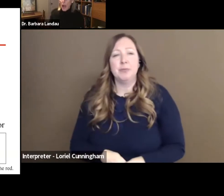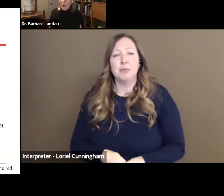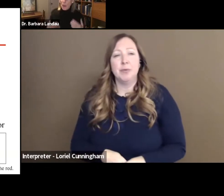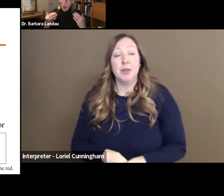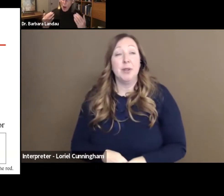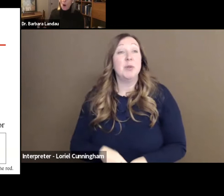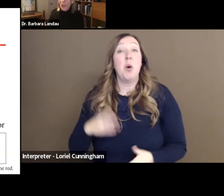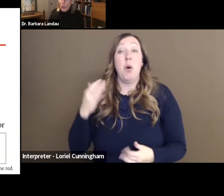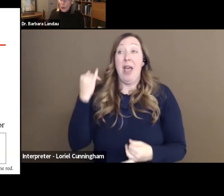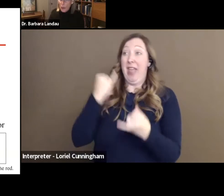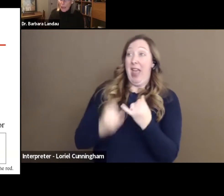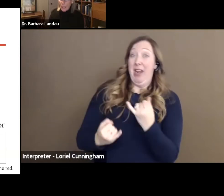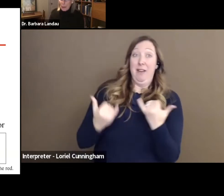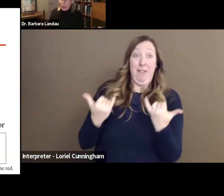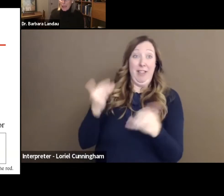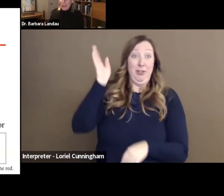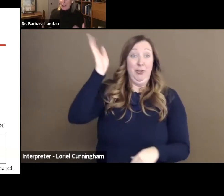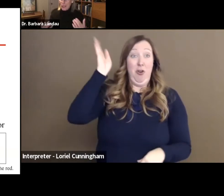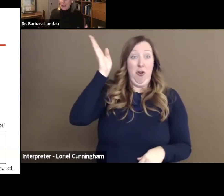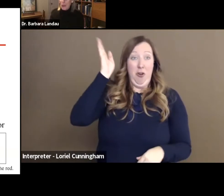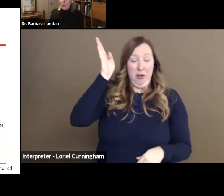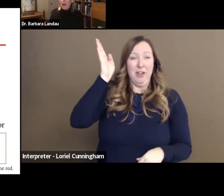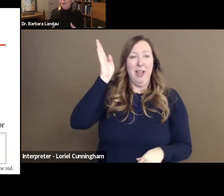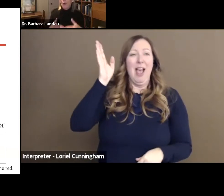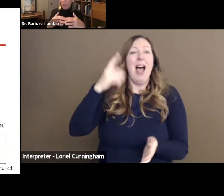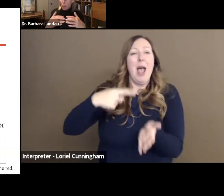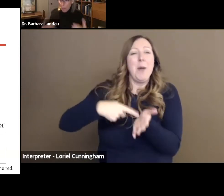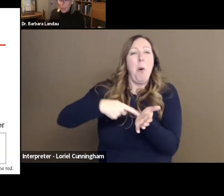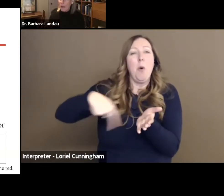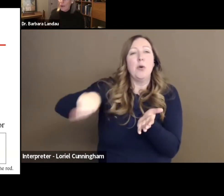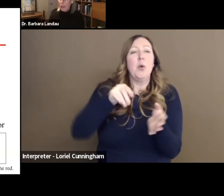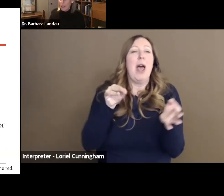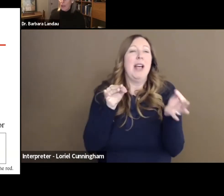i'm going to owe you an explanation in